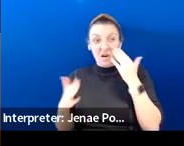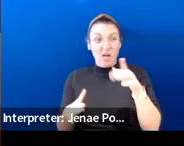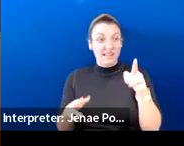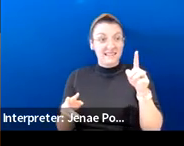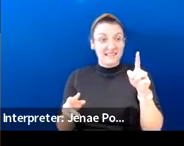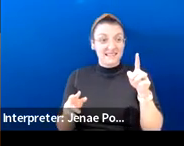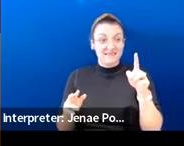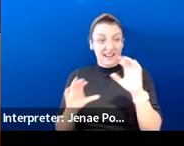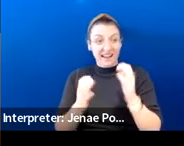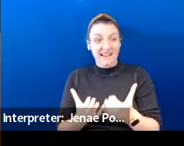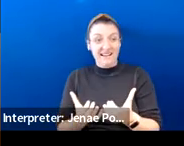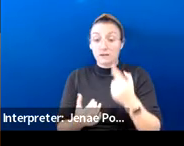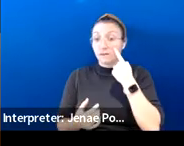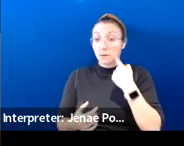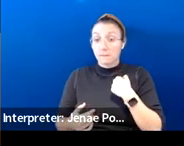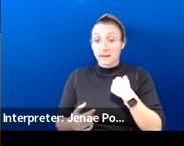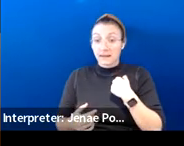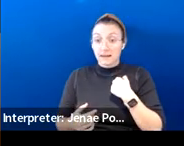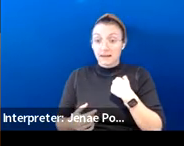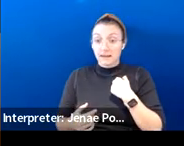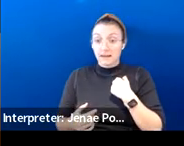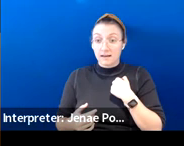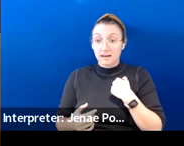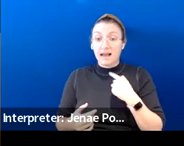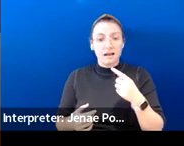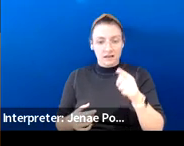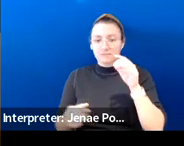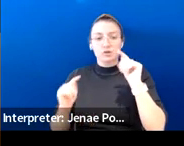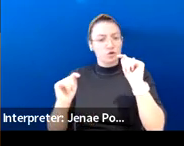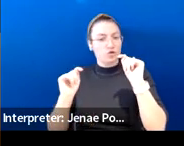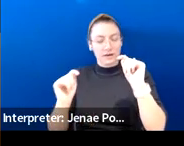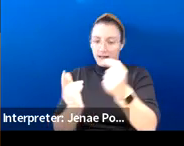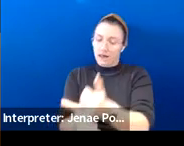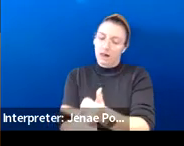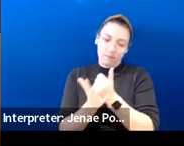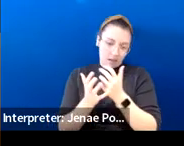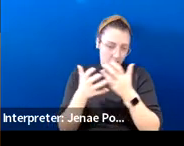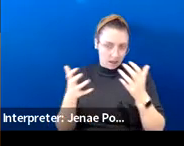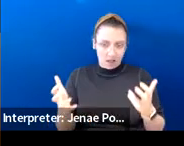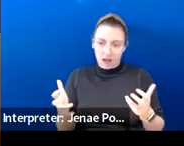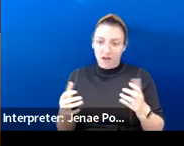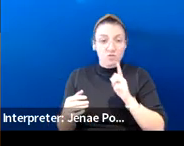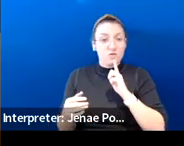personally, you know, seeking triggering was a big help for me. And one of the main reasons why I was able to become so successful